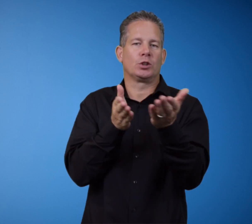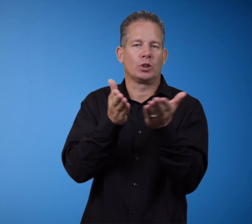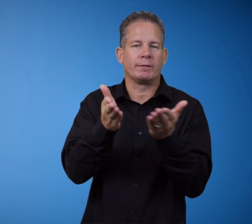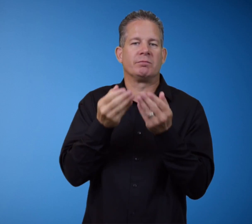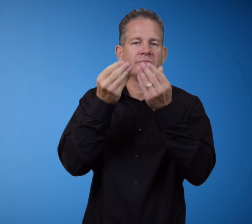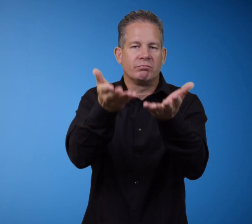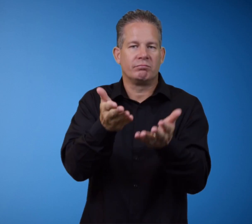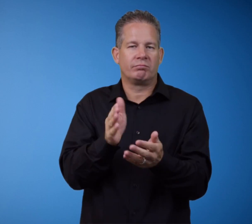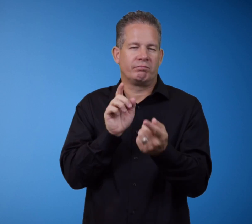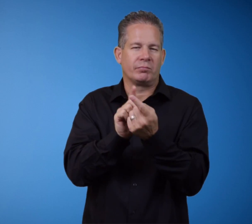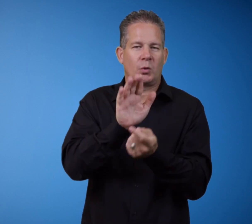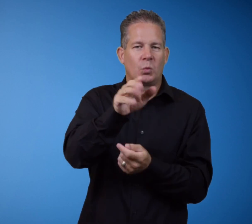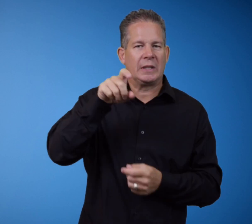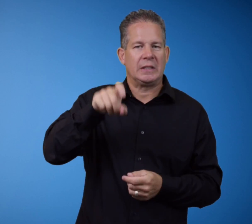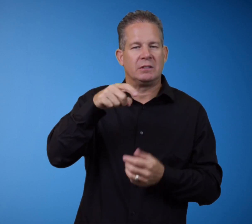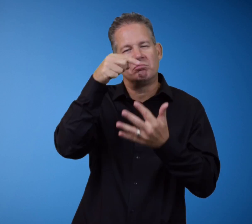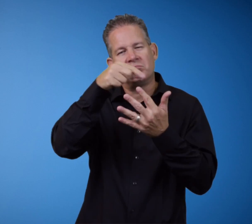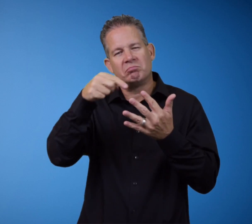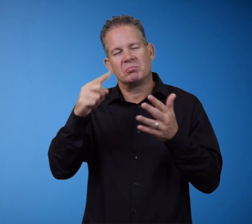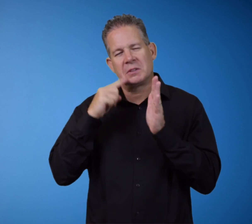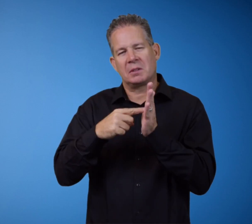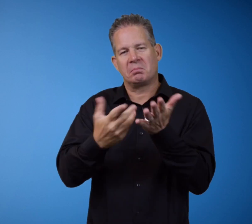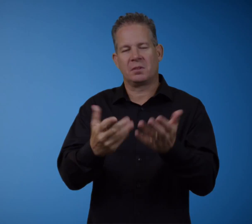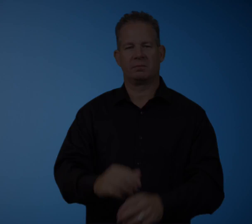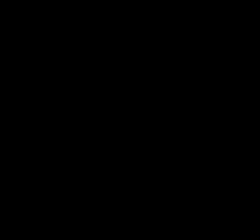The evaluation then makes you eligible for the services that you need.